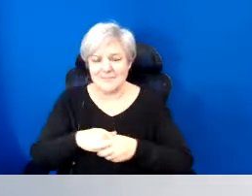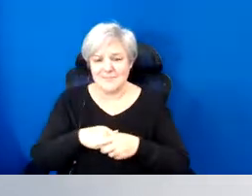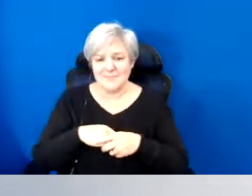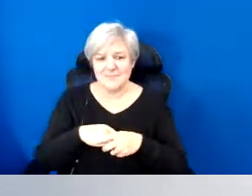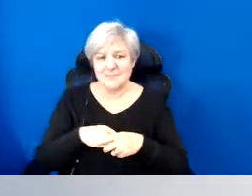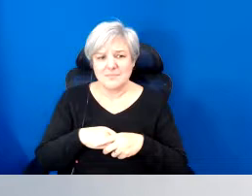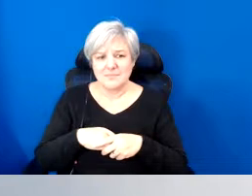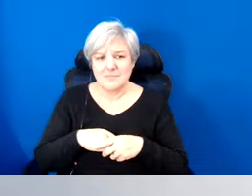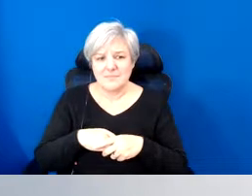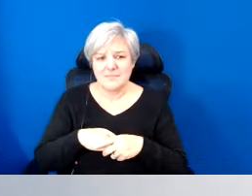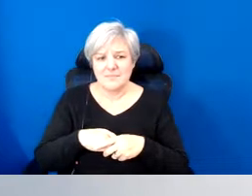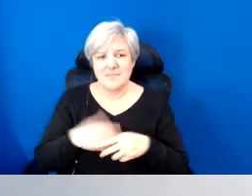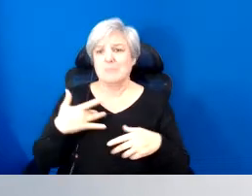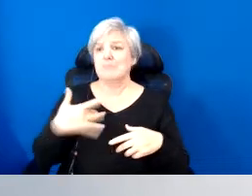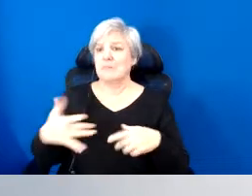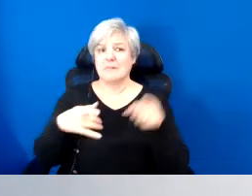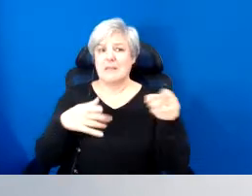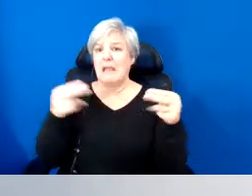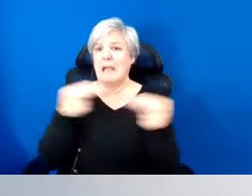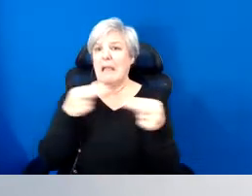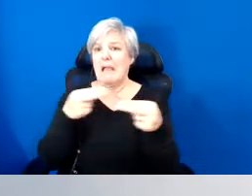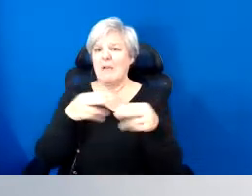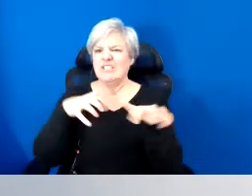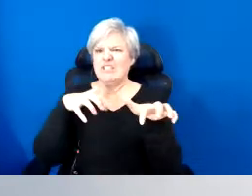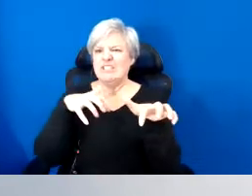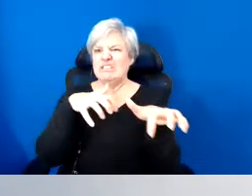Traffic down there is usually pretty bad at that time.